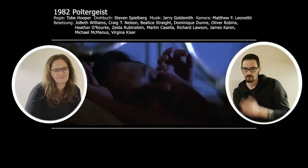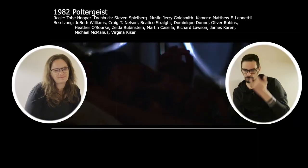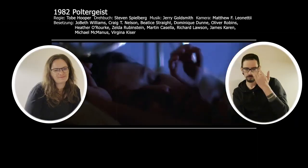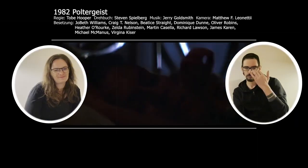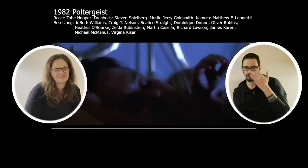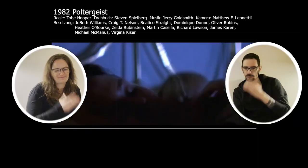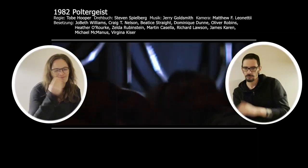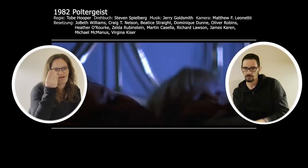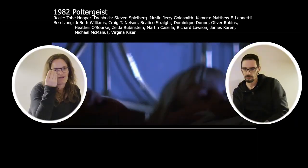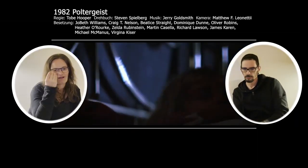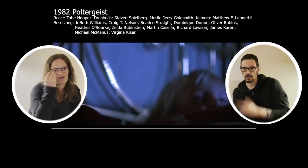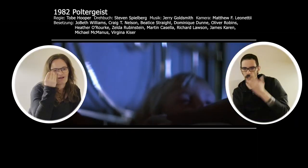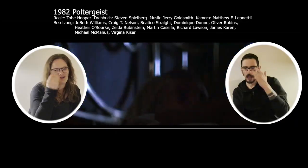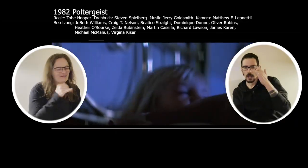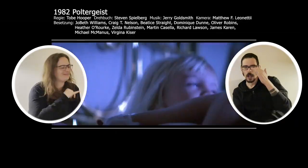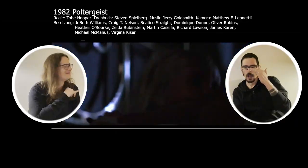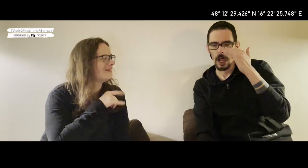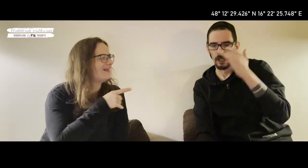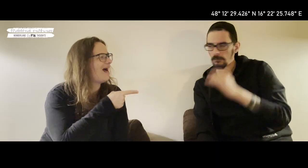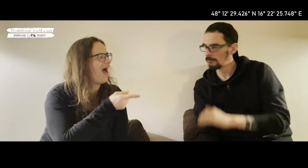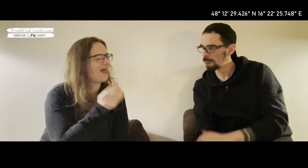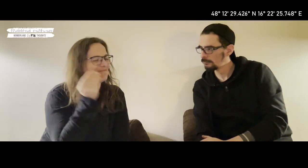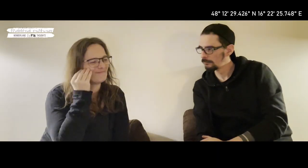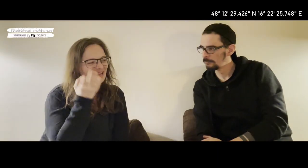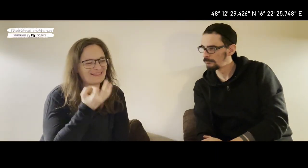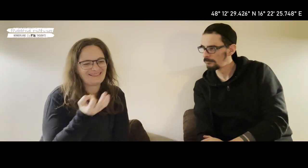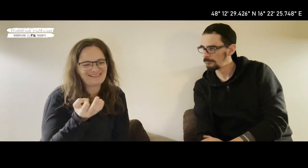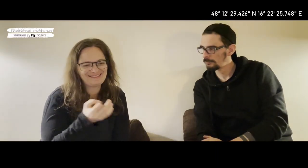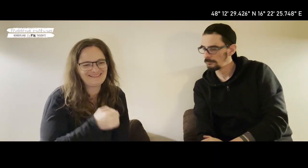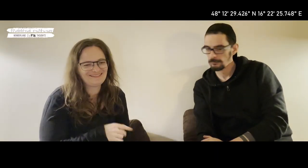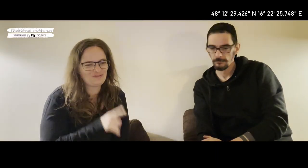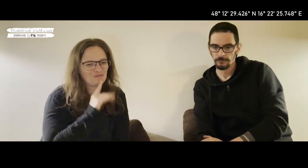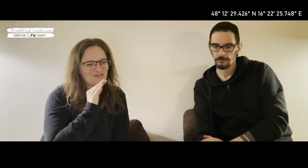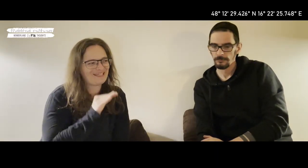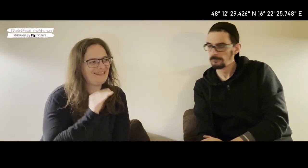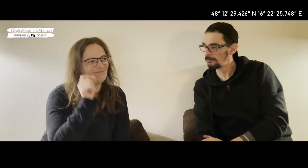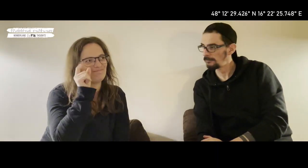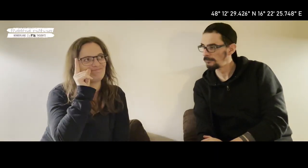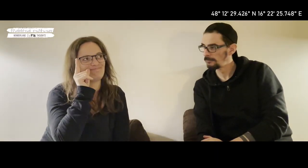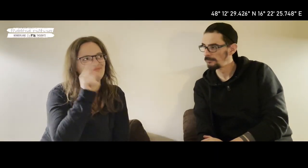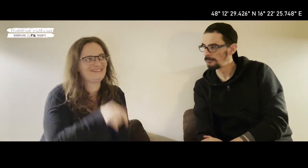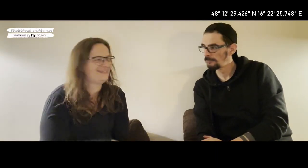And the morning greeting begins again. Strange that no one notices except the youngest in the family.